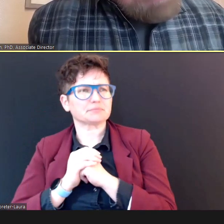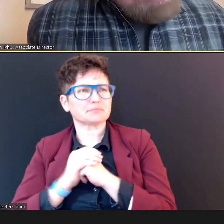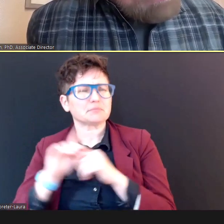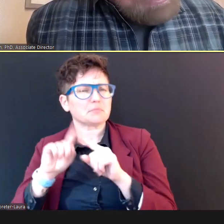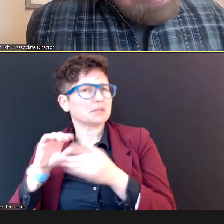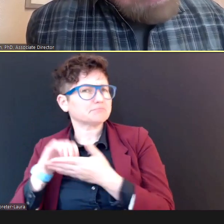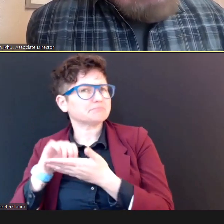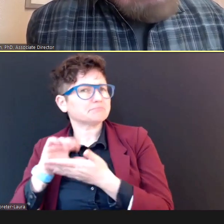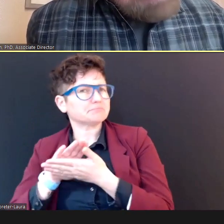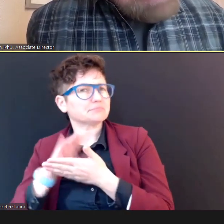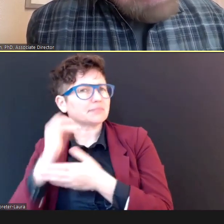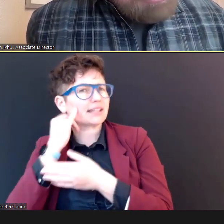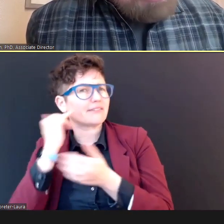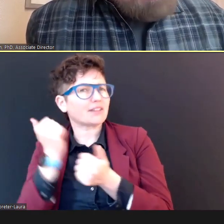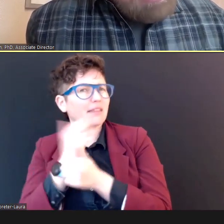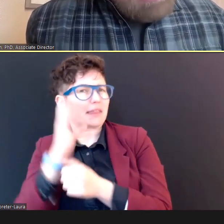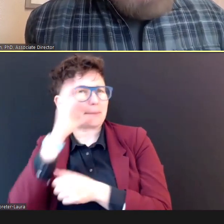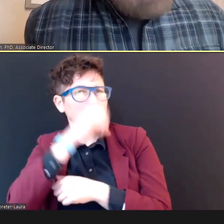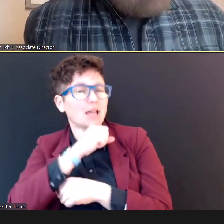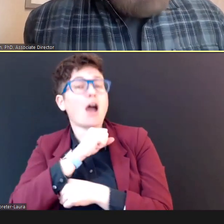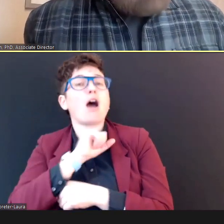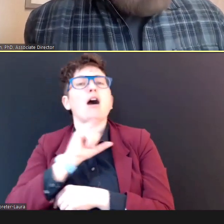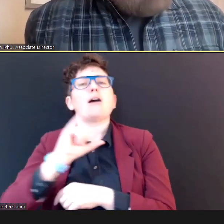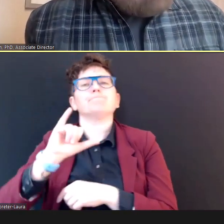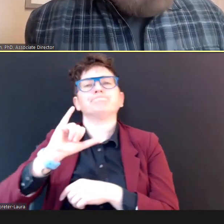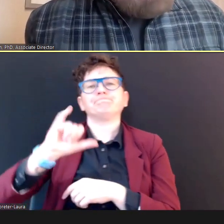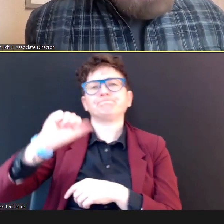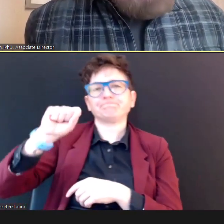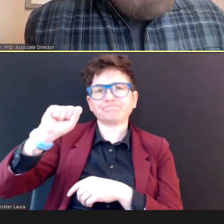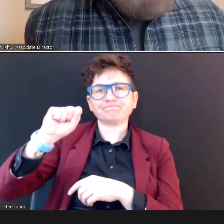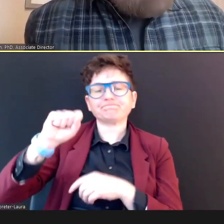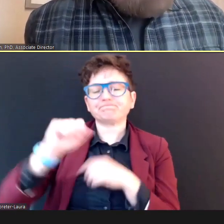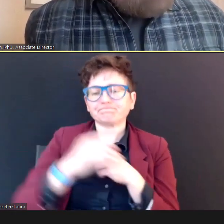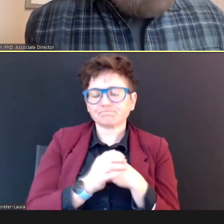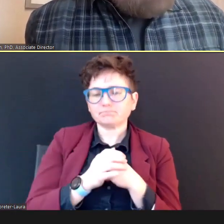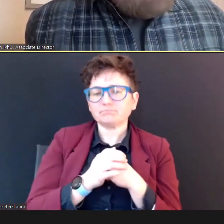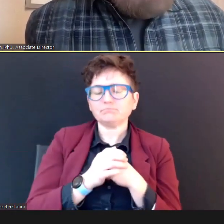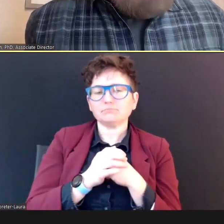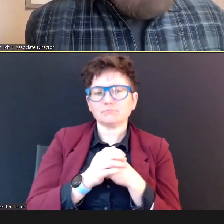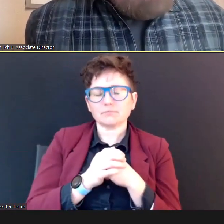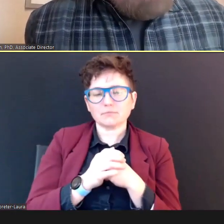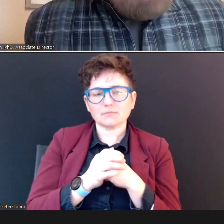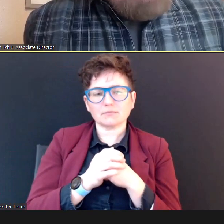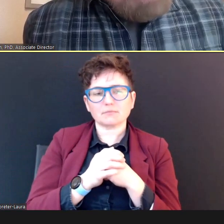there's anything missing oh you know I know